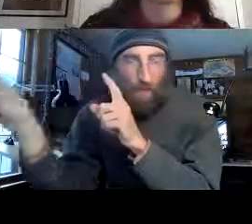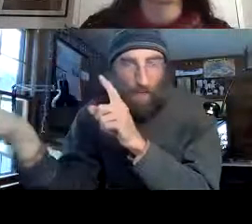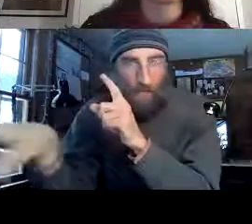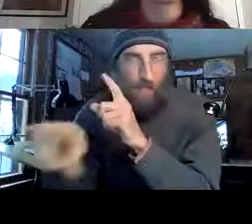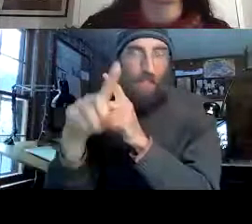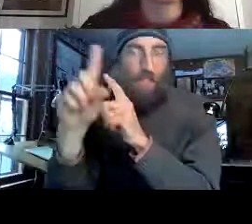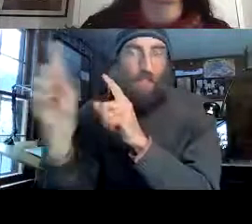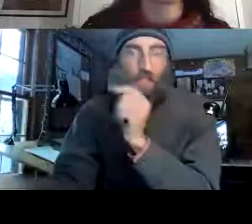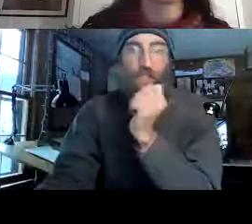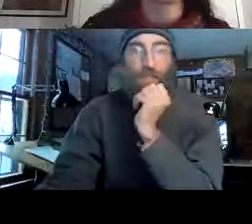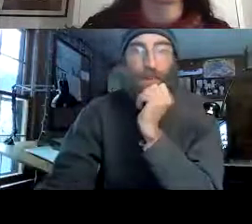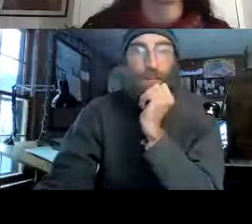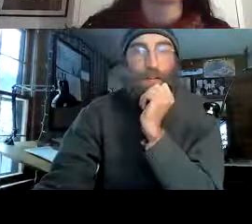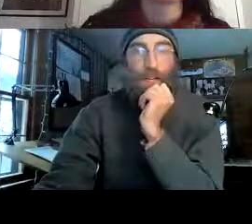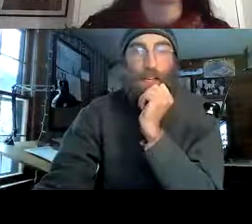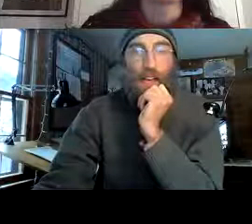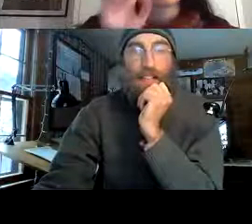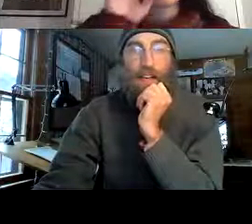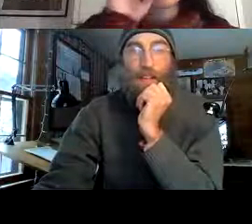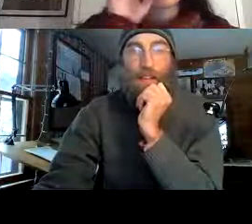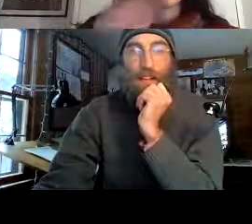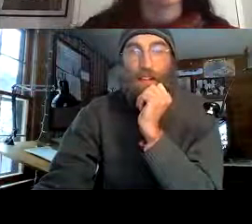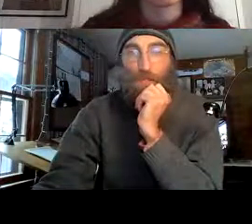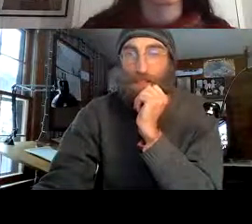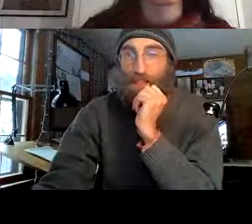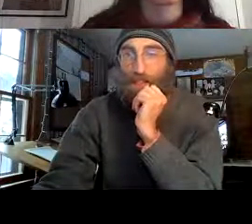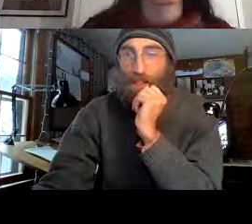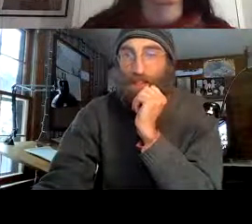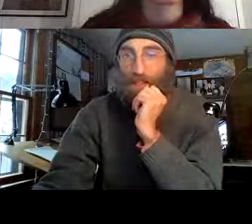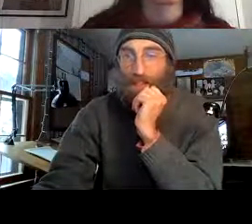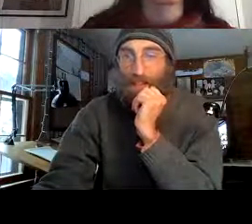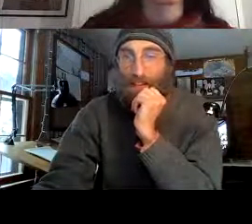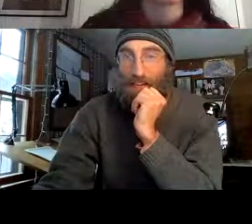a year in the service, Freeman Colby ends up in the hospitals in Washington D.C.